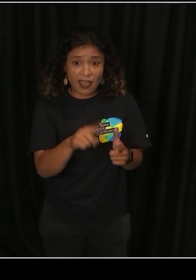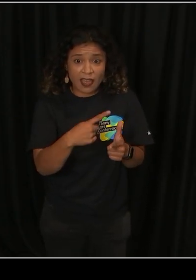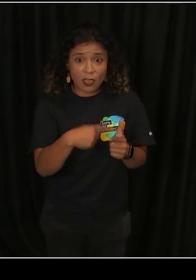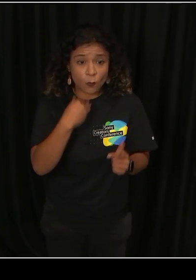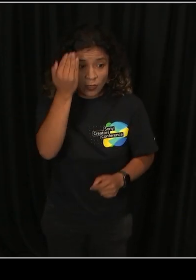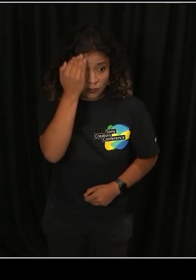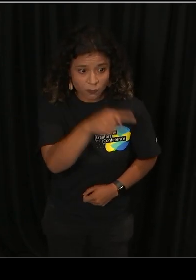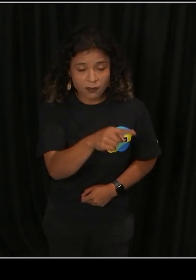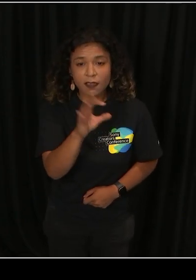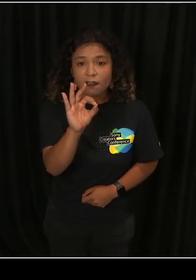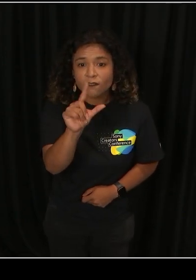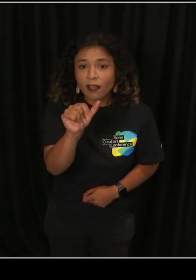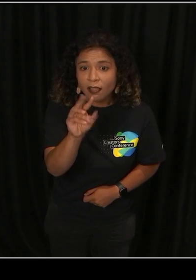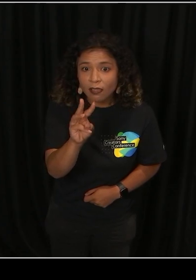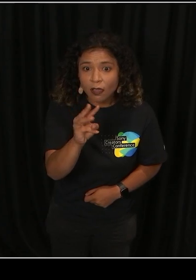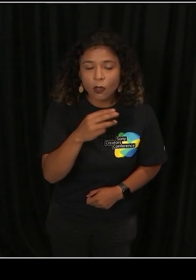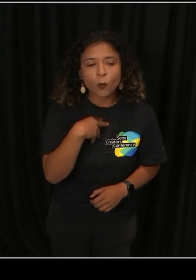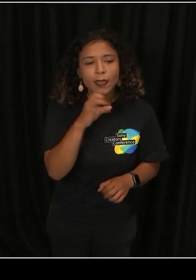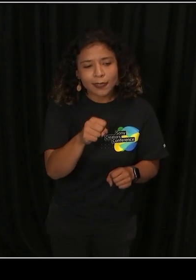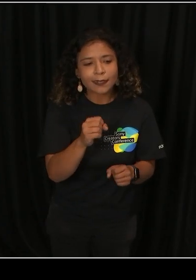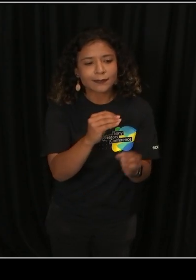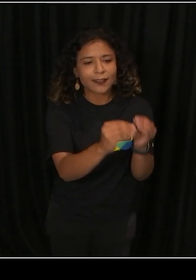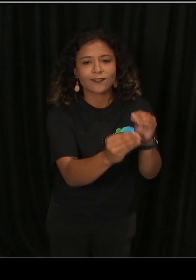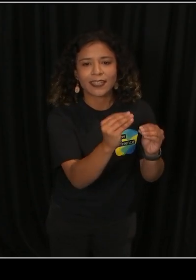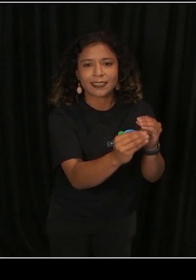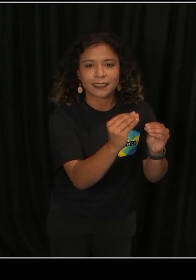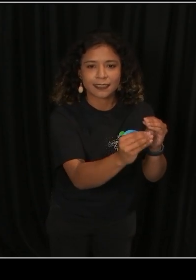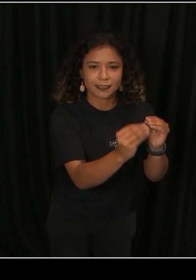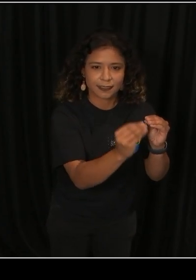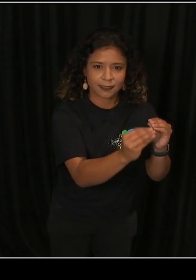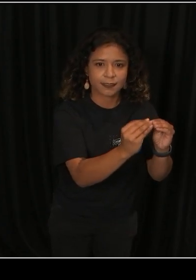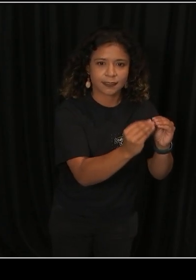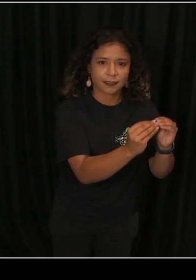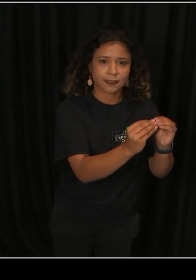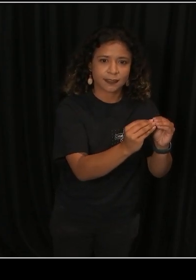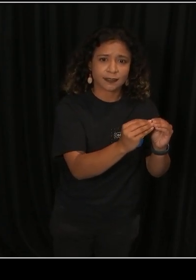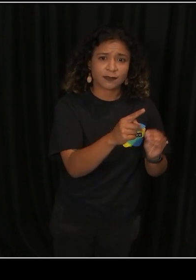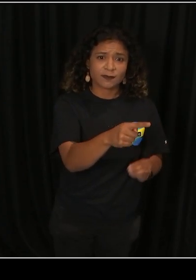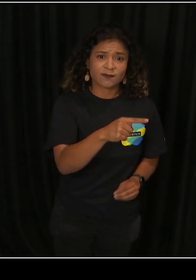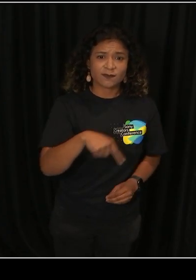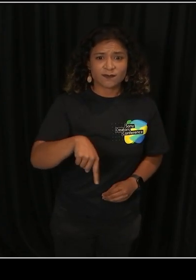is we need a system that can actually fix those points. So we have a couple of examples.